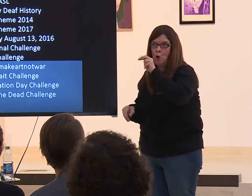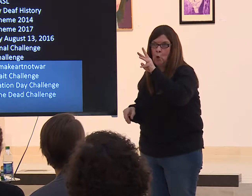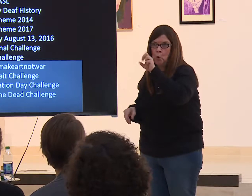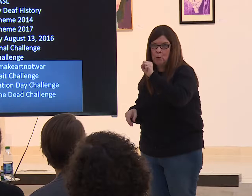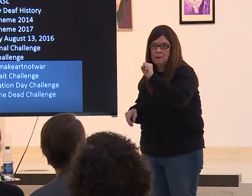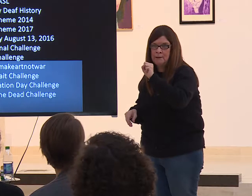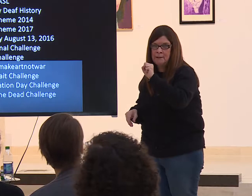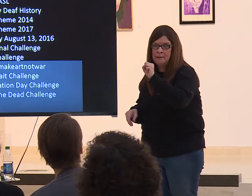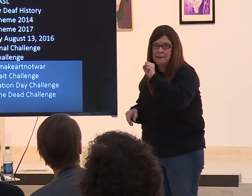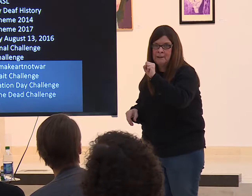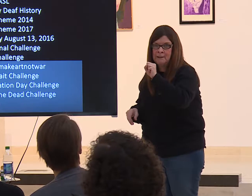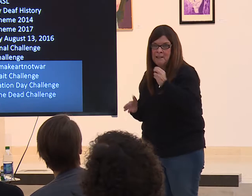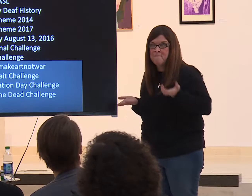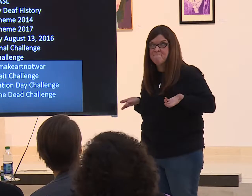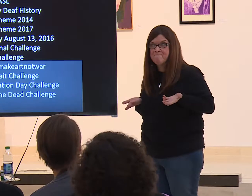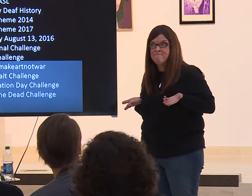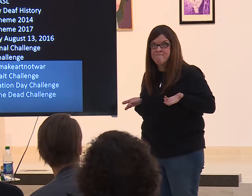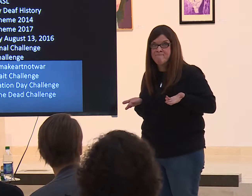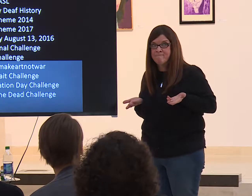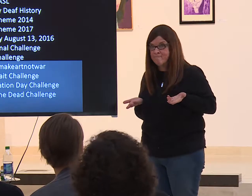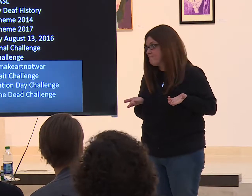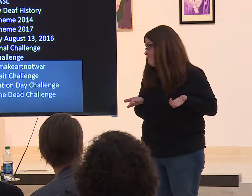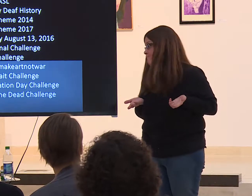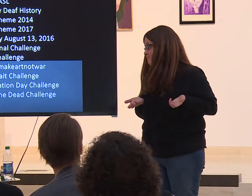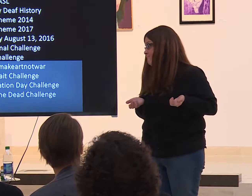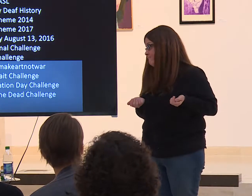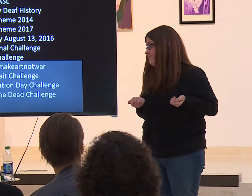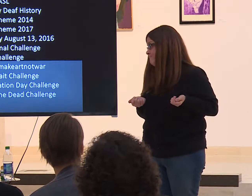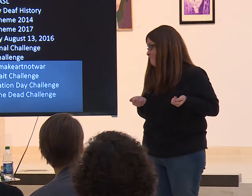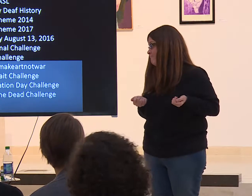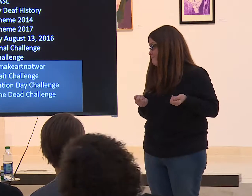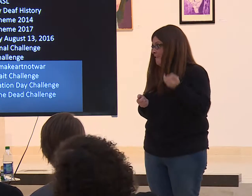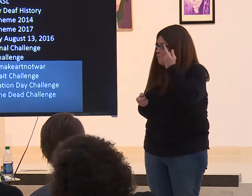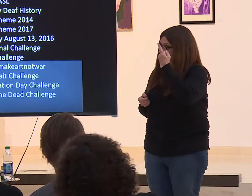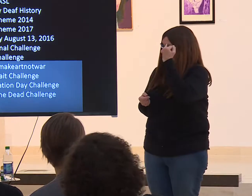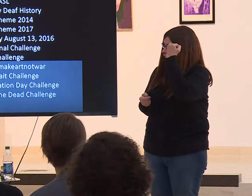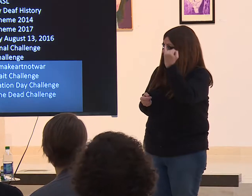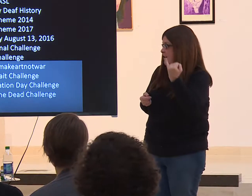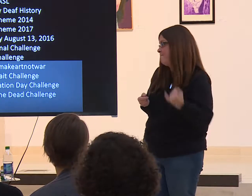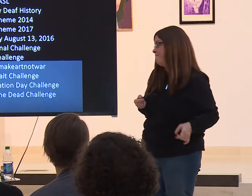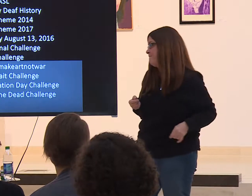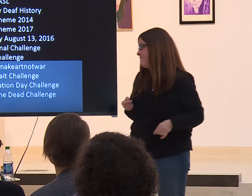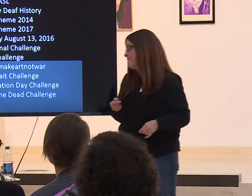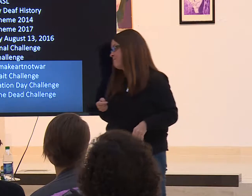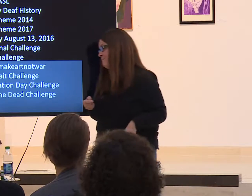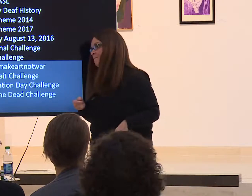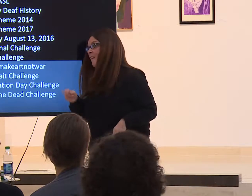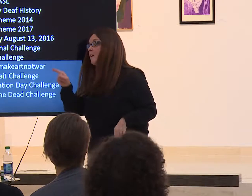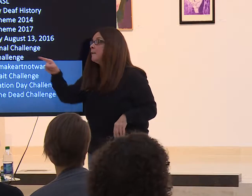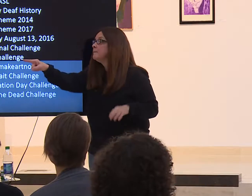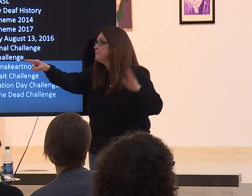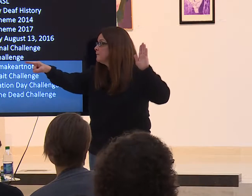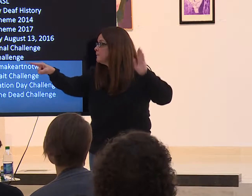from the Daily Moth, that news site. That's one idea.